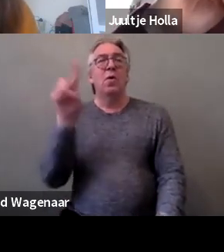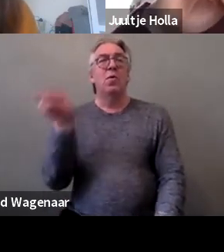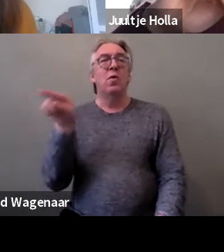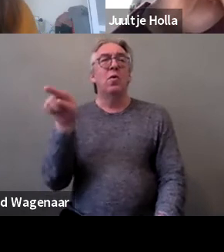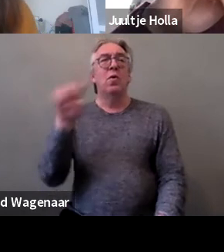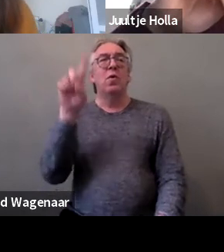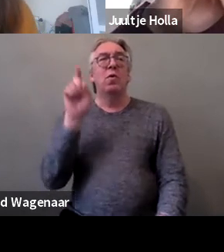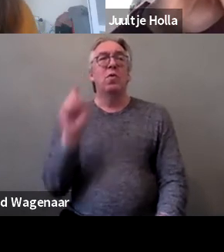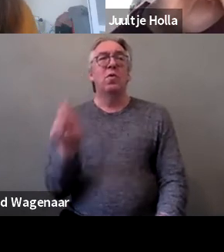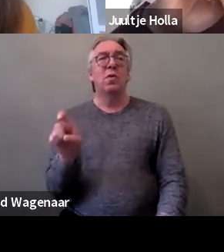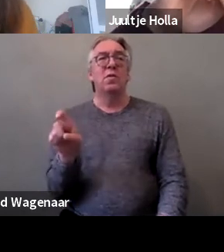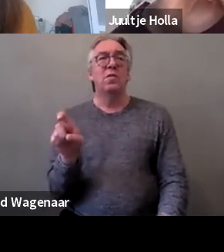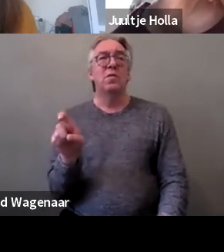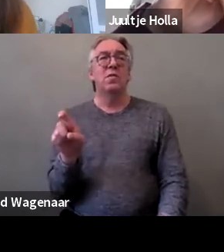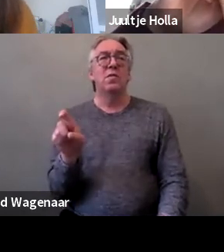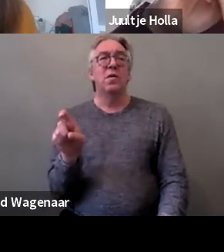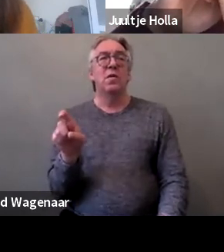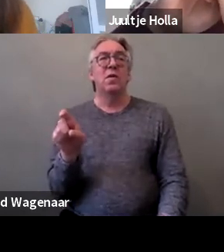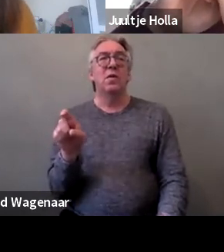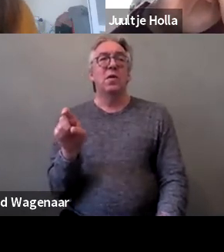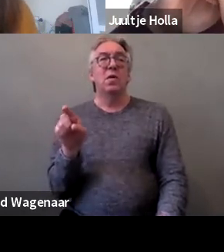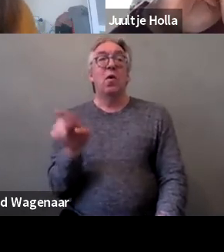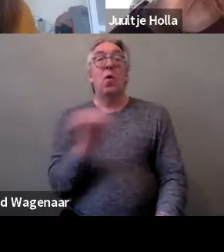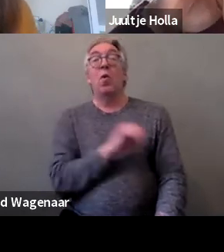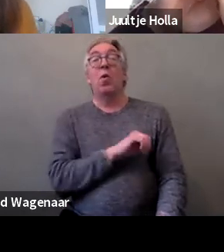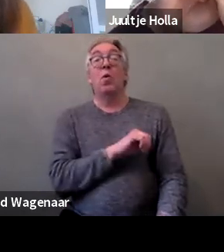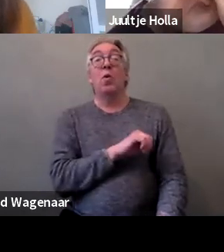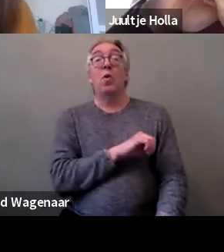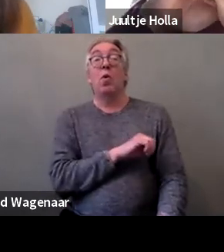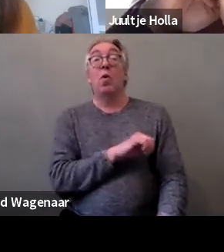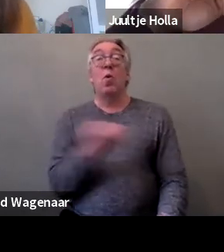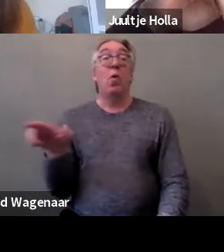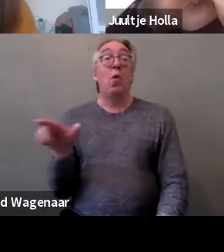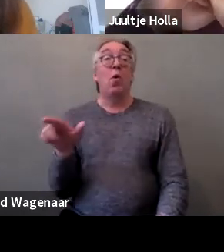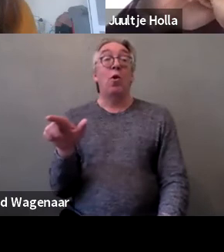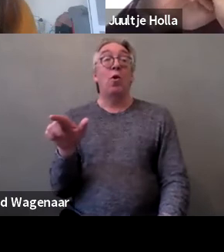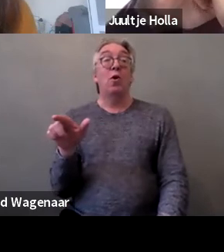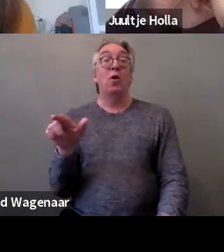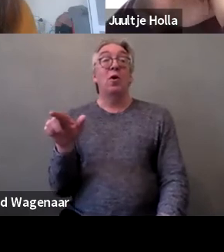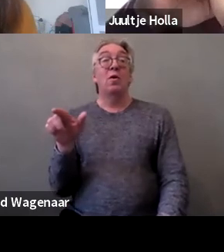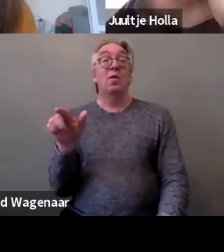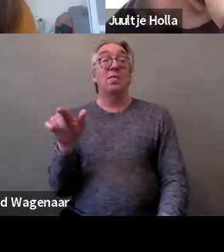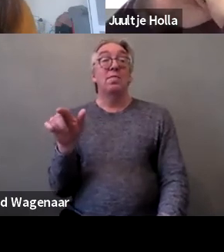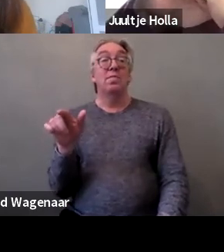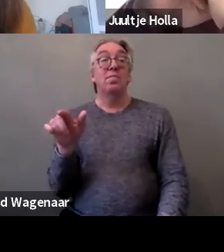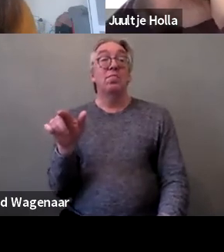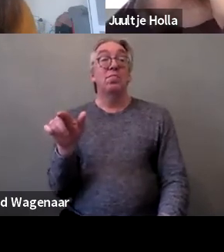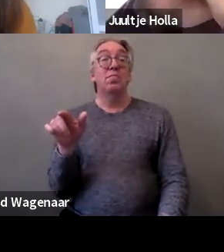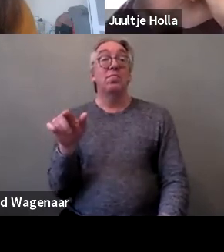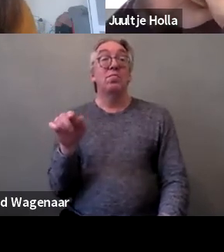or mistreatment committed against women and mothers under psychiatric restraints are dismissed especially in France.